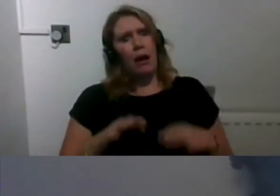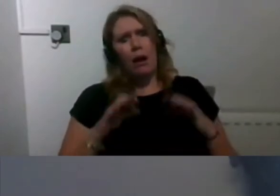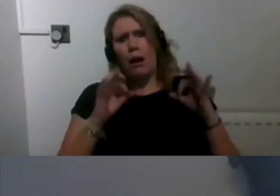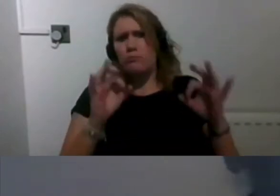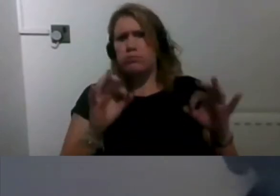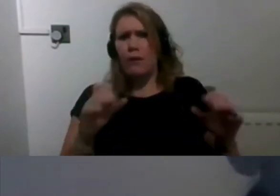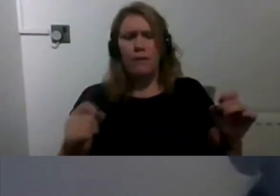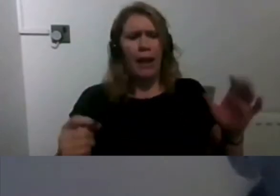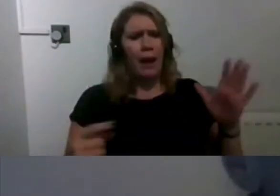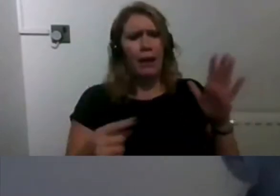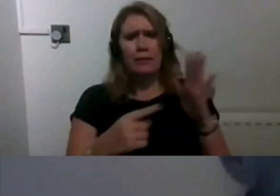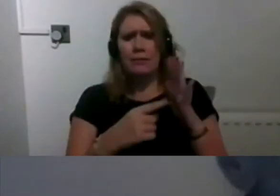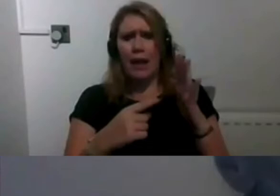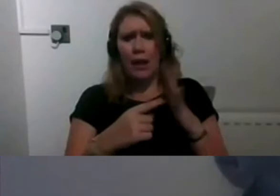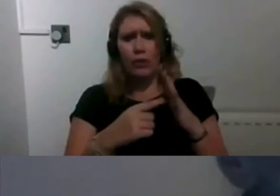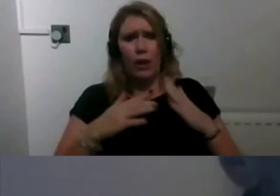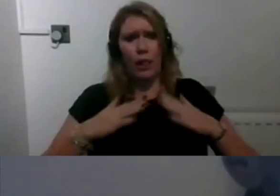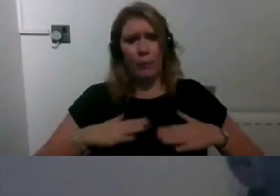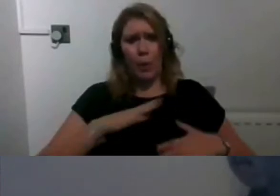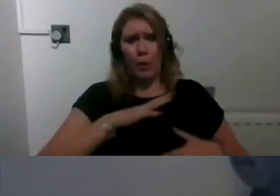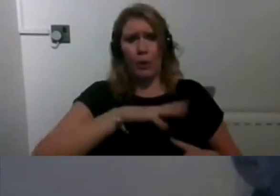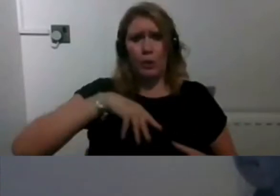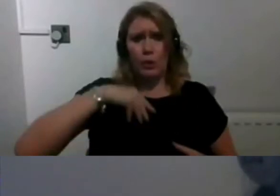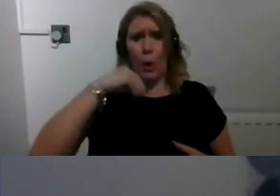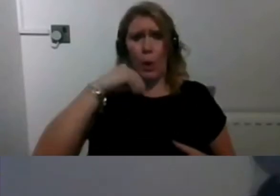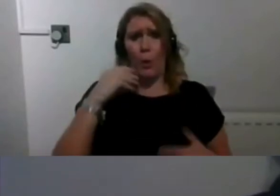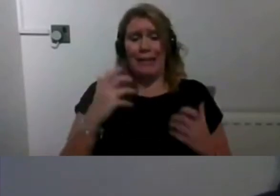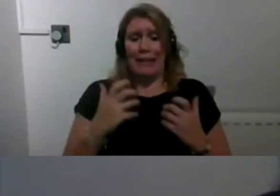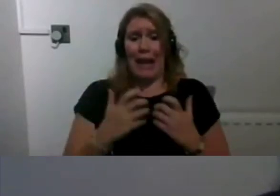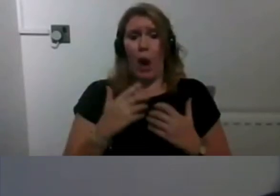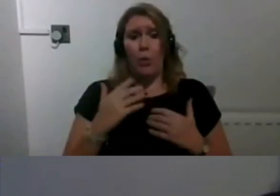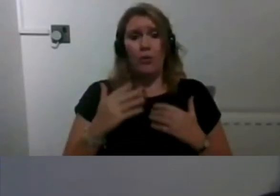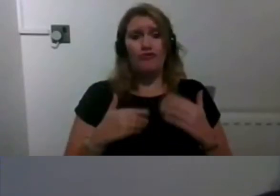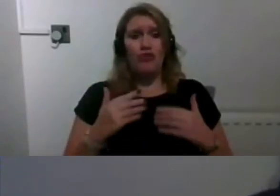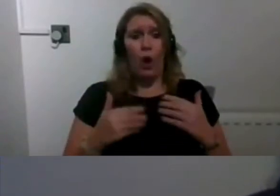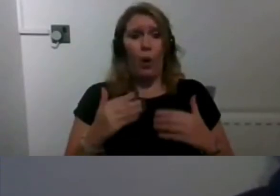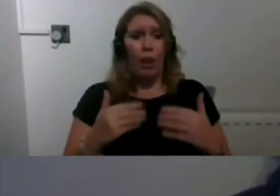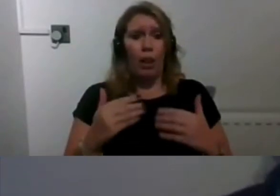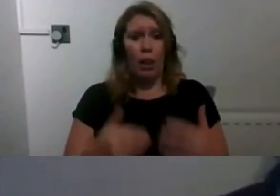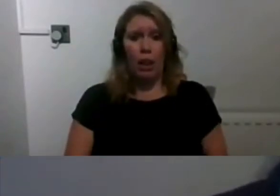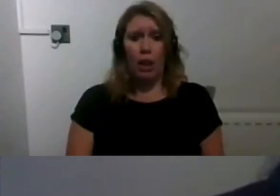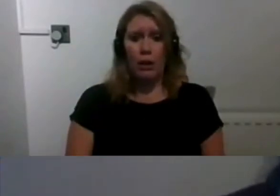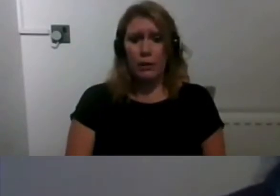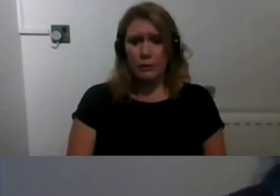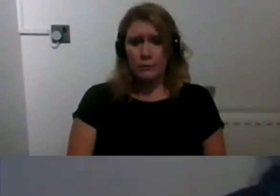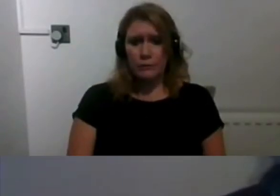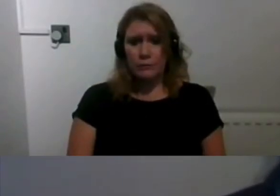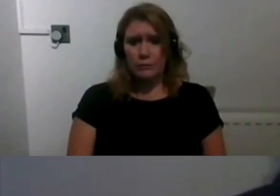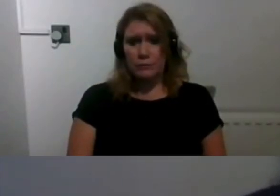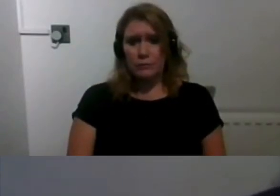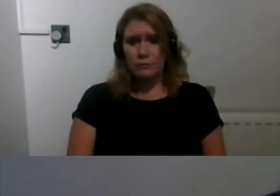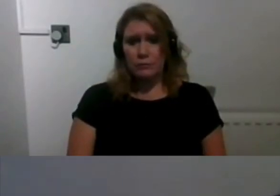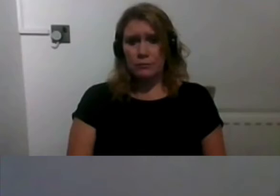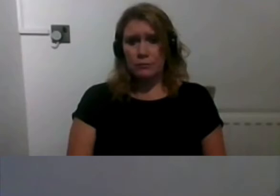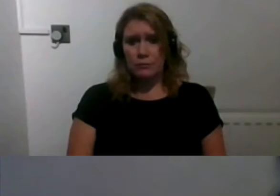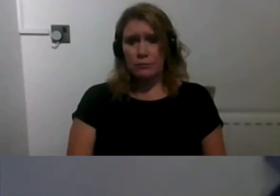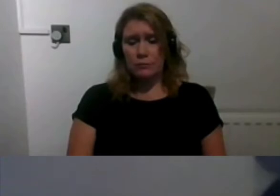It's a way we often roll. Fighting praised mannered sane.